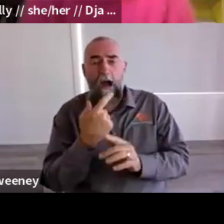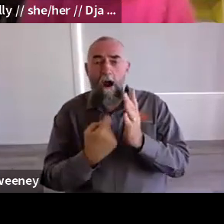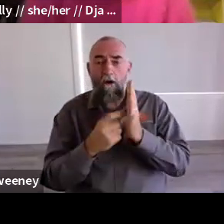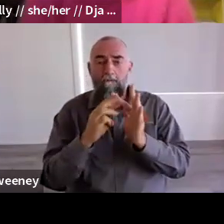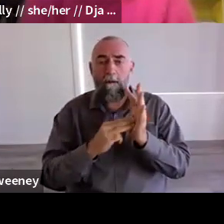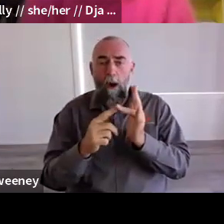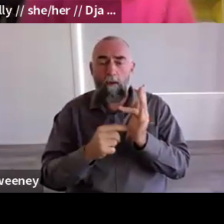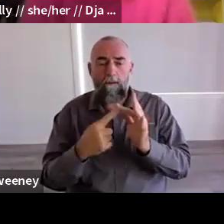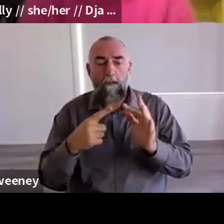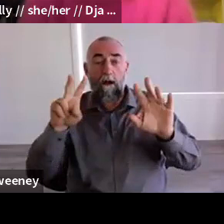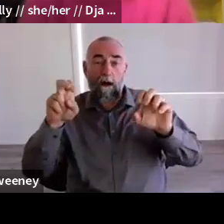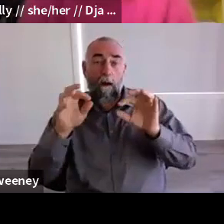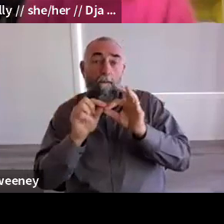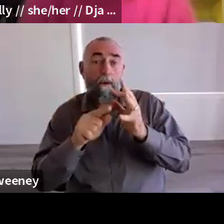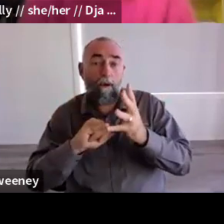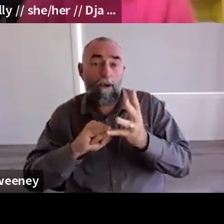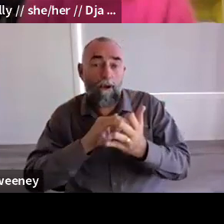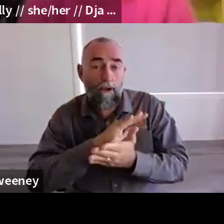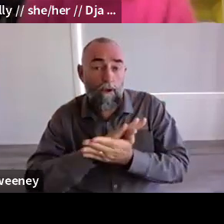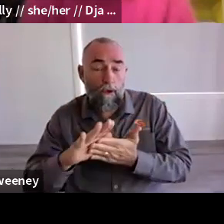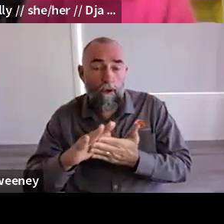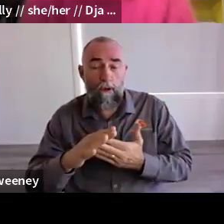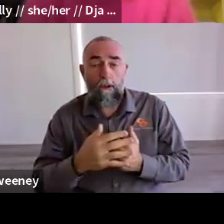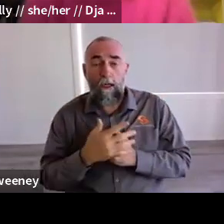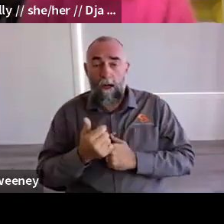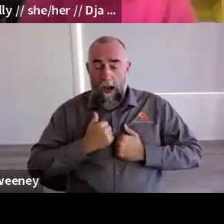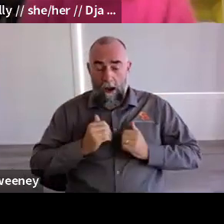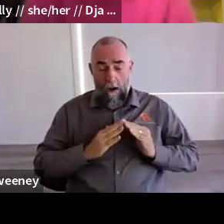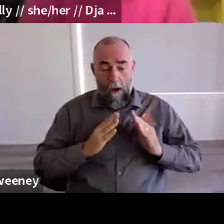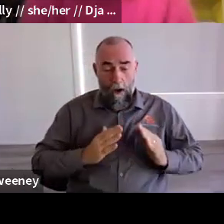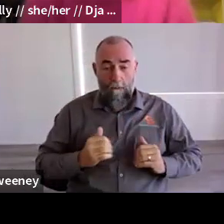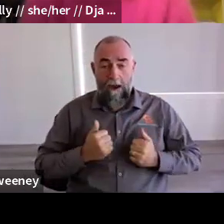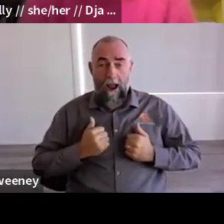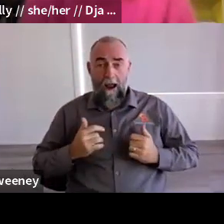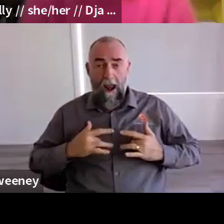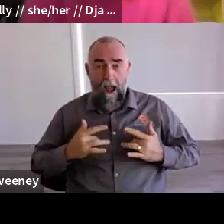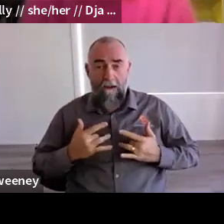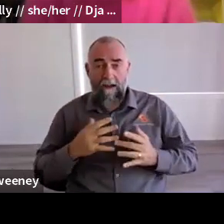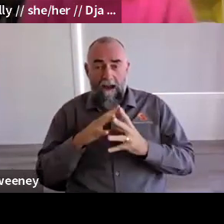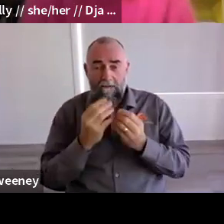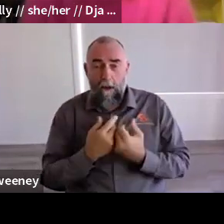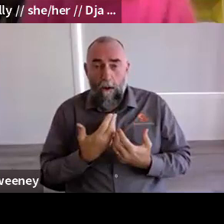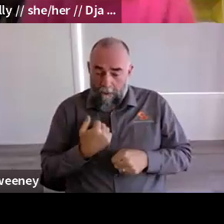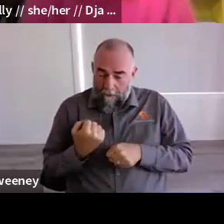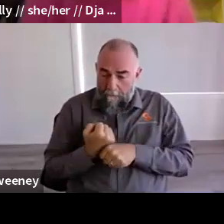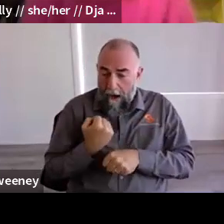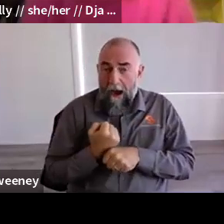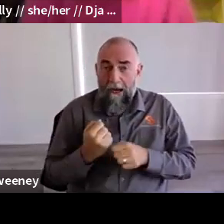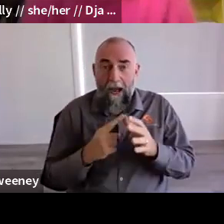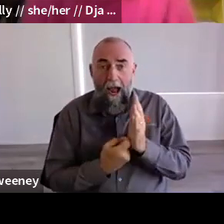be in that position. As you say before, Kelli, it's a different story for us